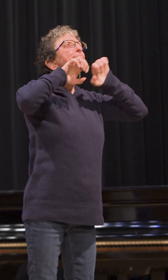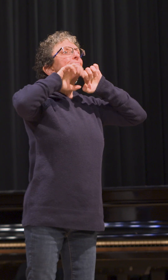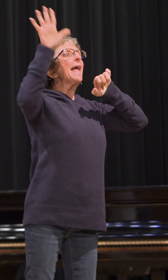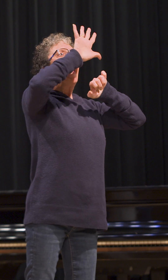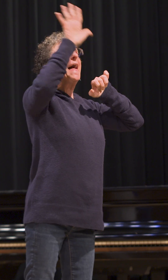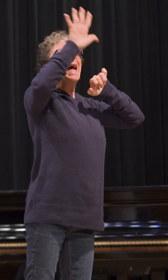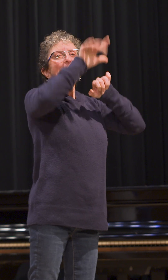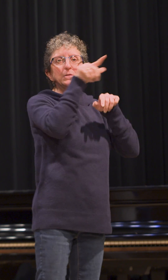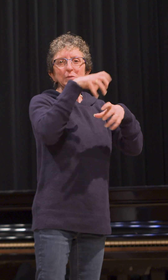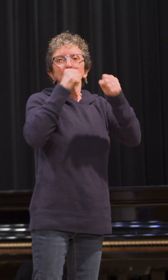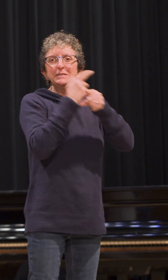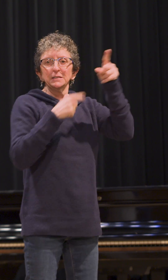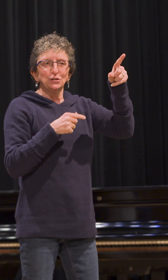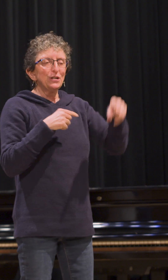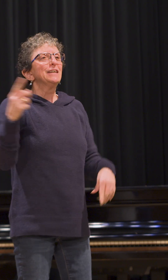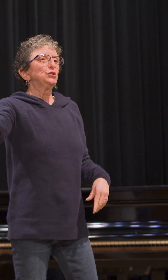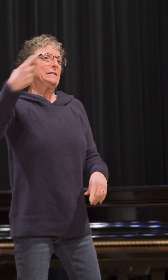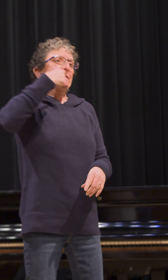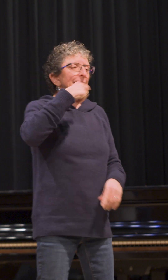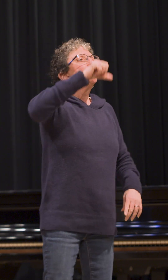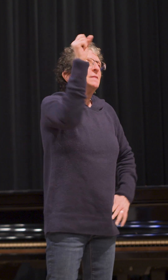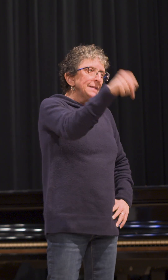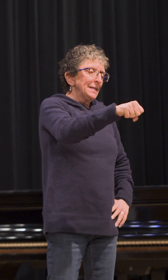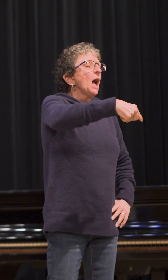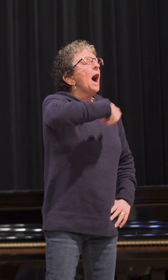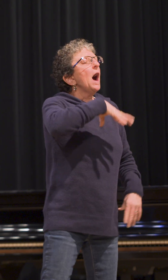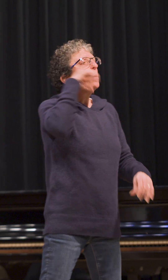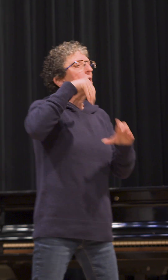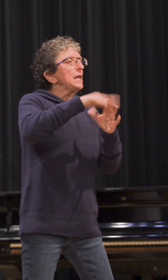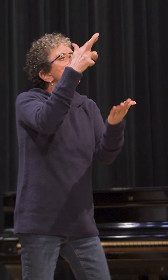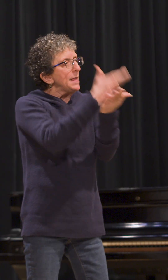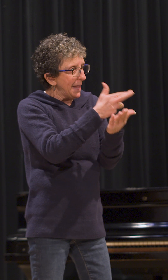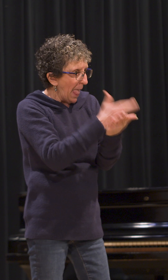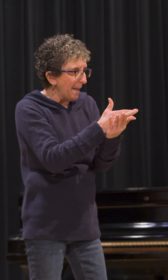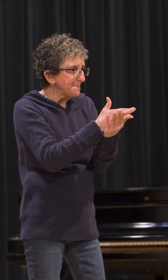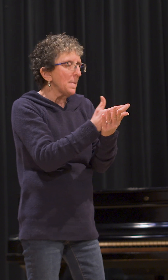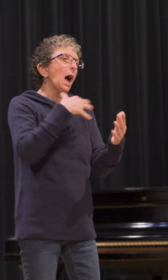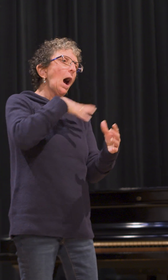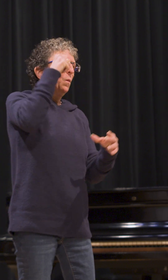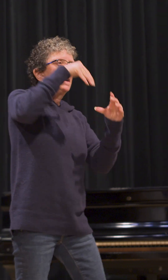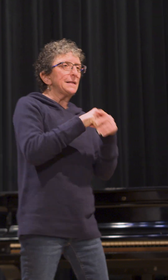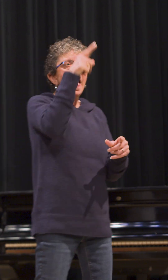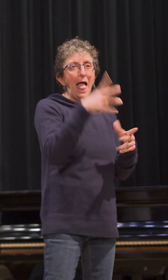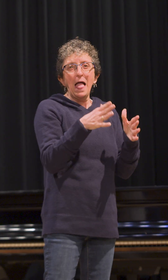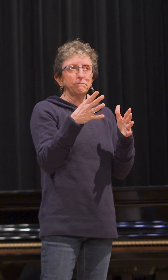metal window and I had to be held up to say h—say goodbye to you. And she said "Yes I was in rehab.